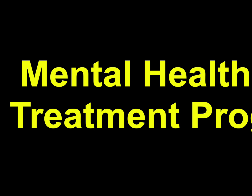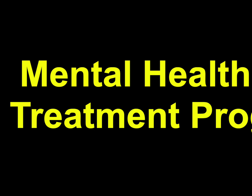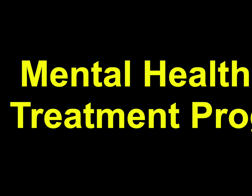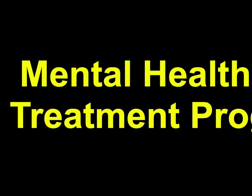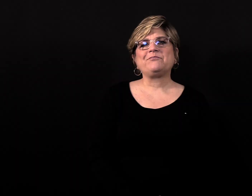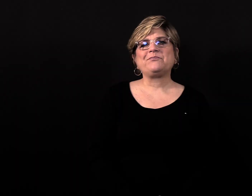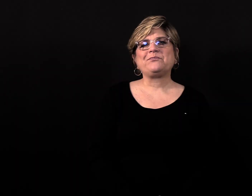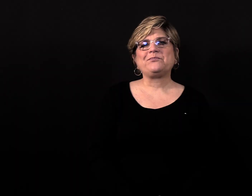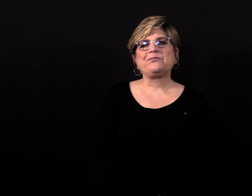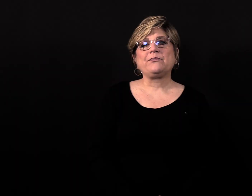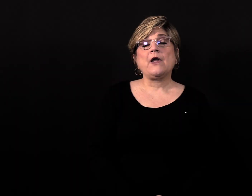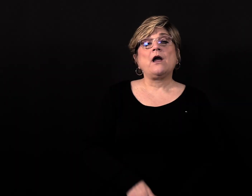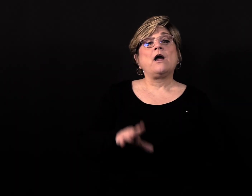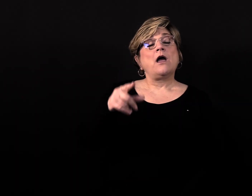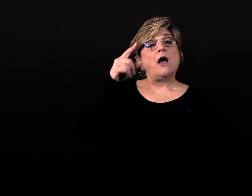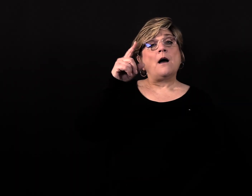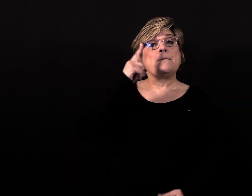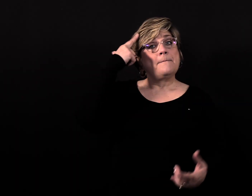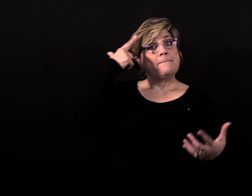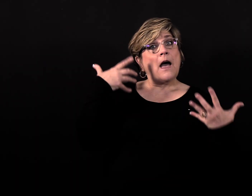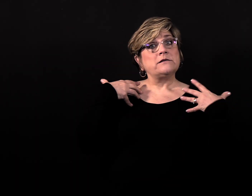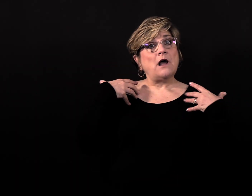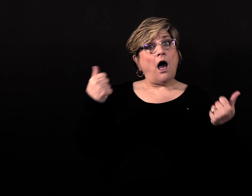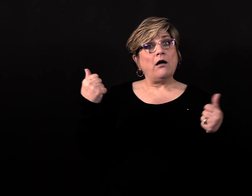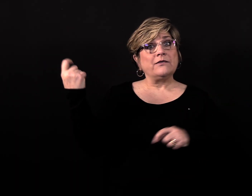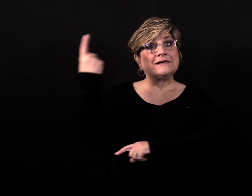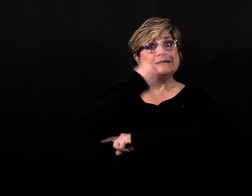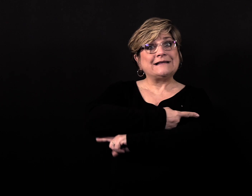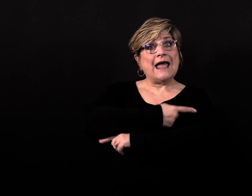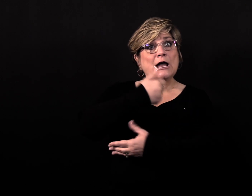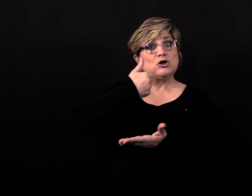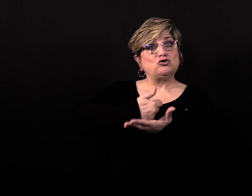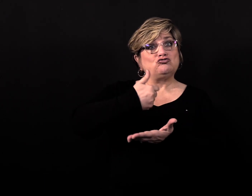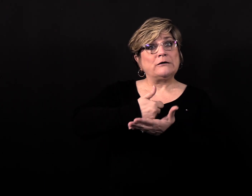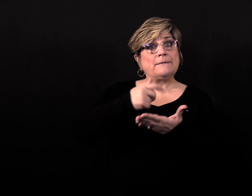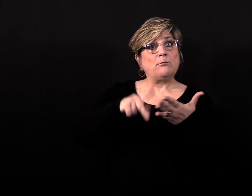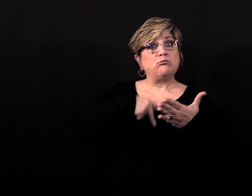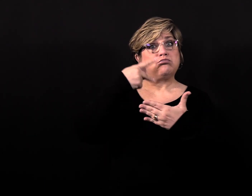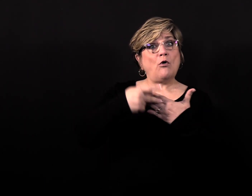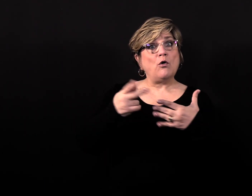The Mental Health Day Treatment Program hosted by